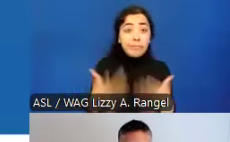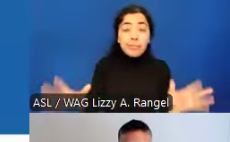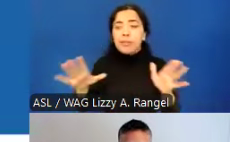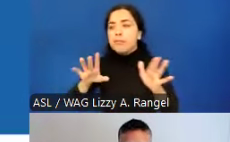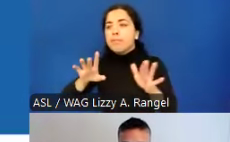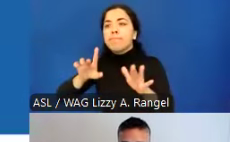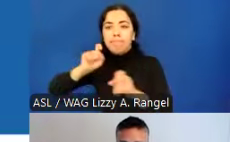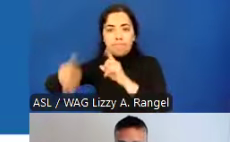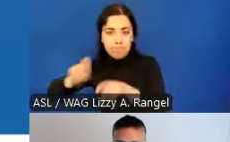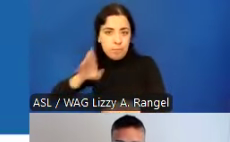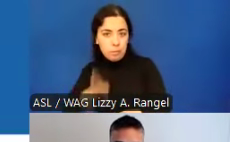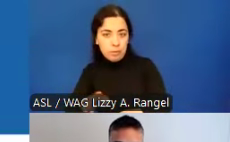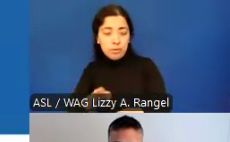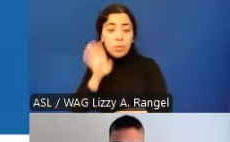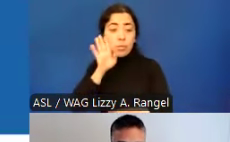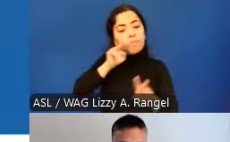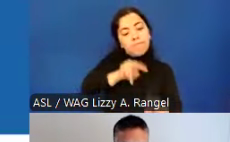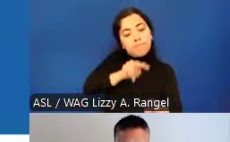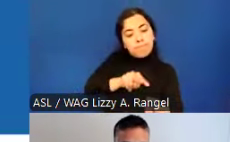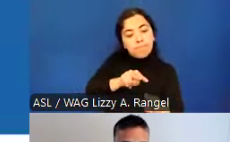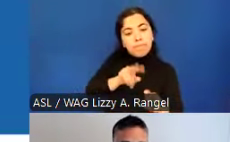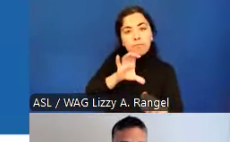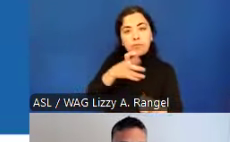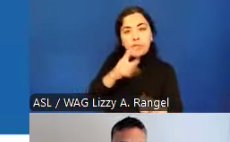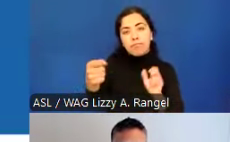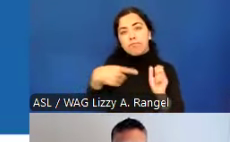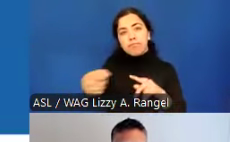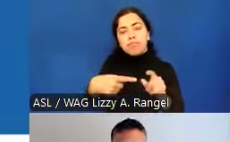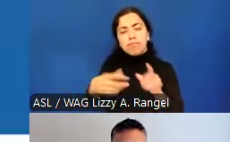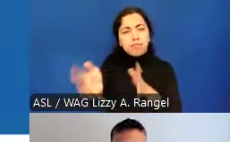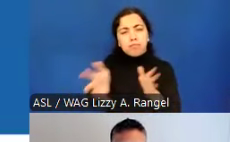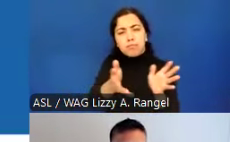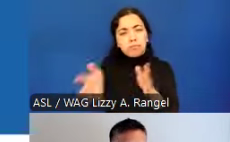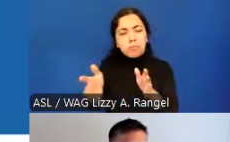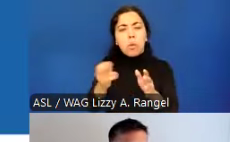The chat will be monitored for general dialogue and technical issues. And today's